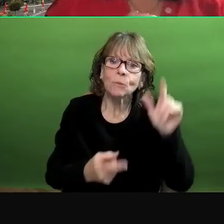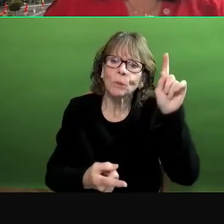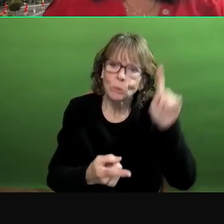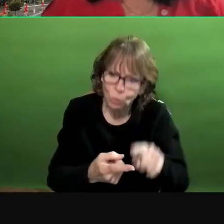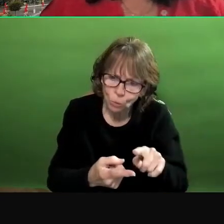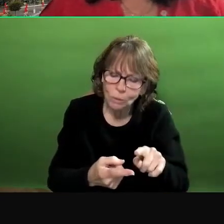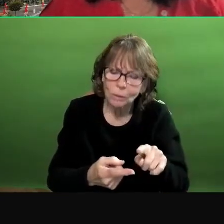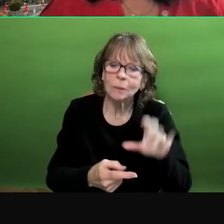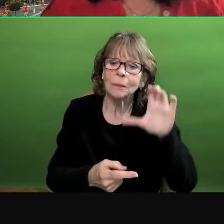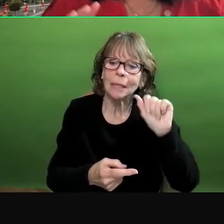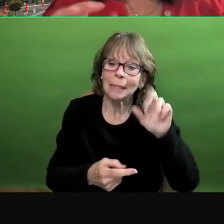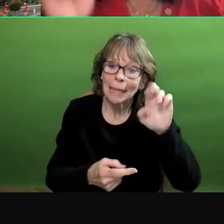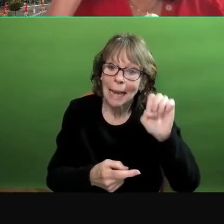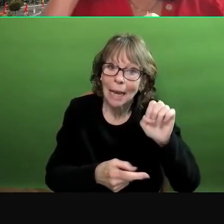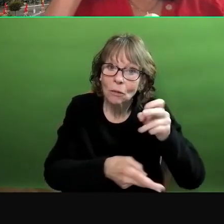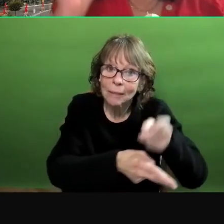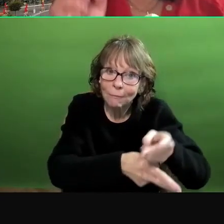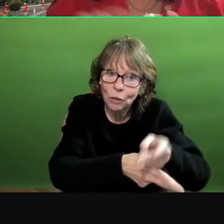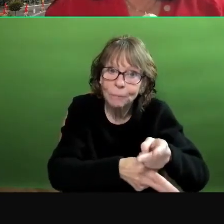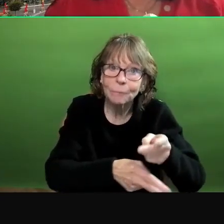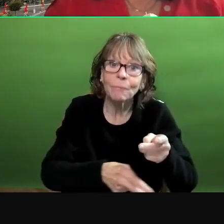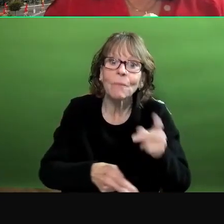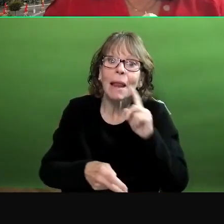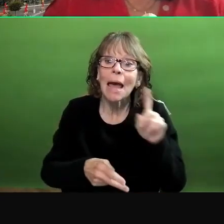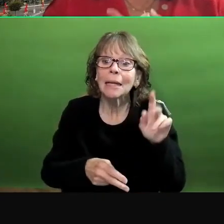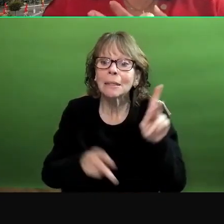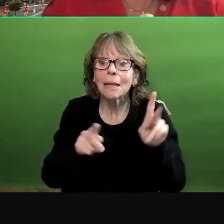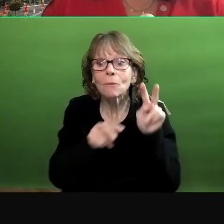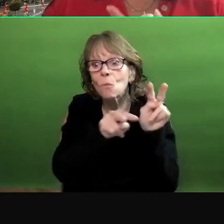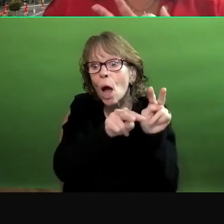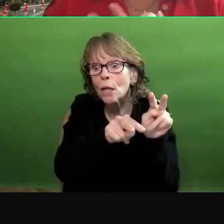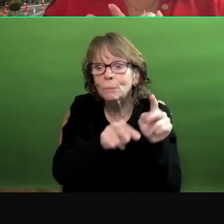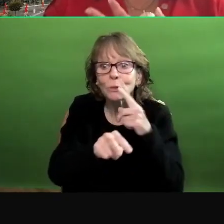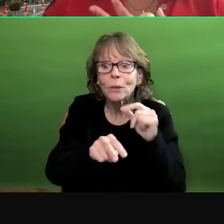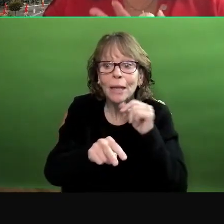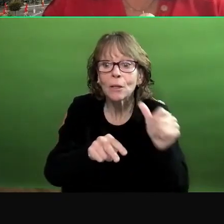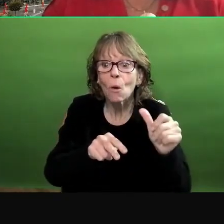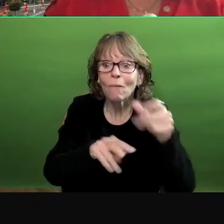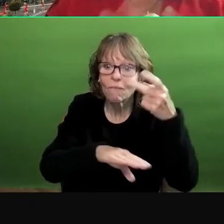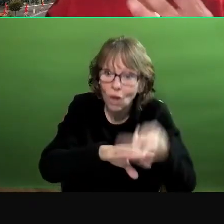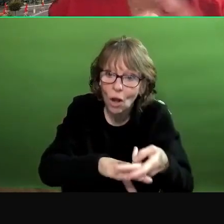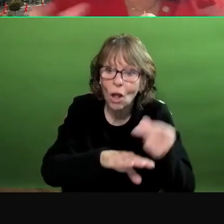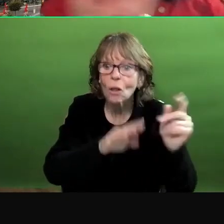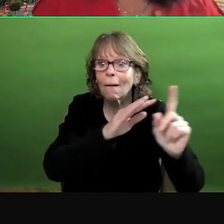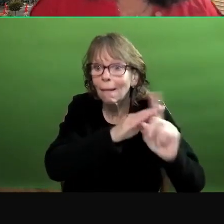like surveillance tools, or somebody's or tools or robots that can help to do